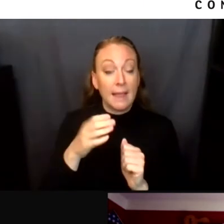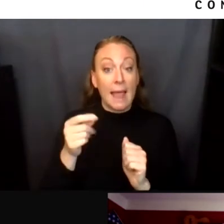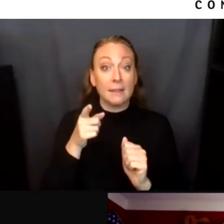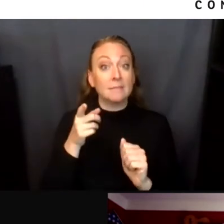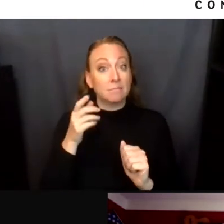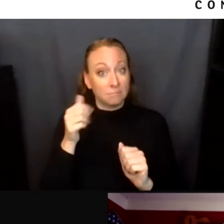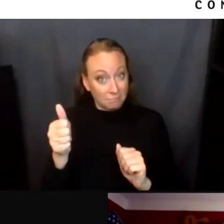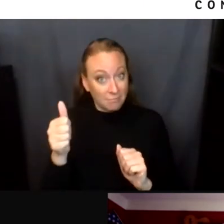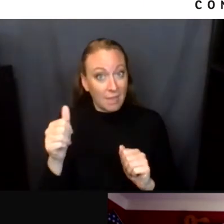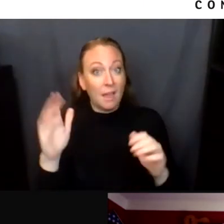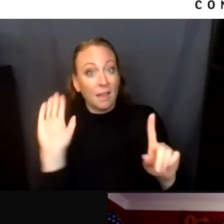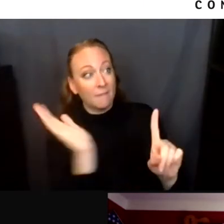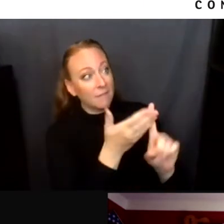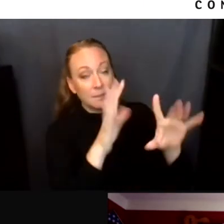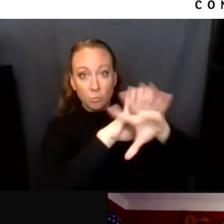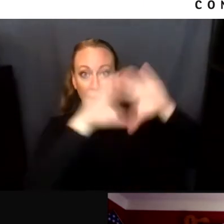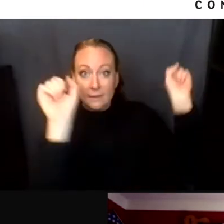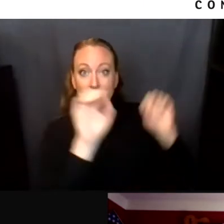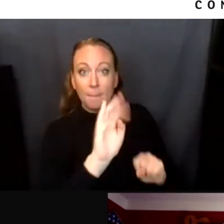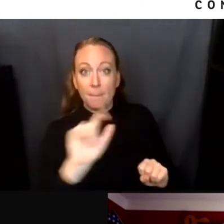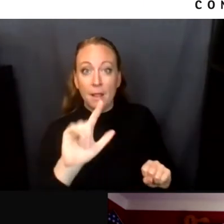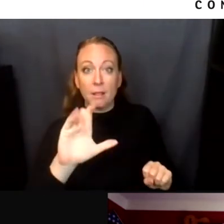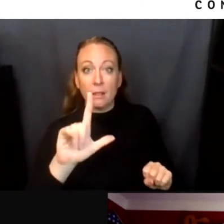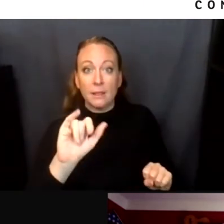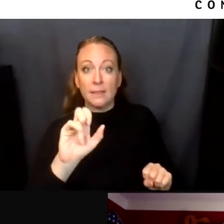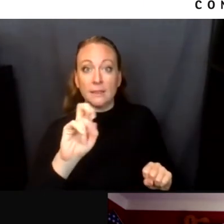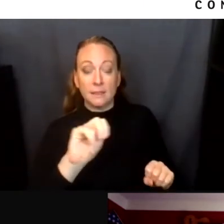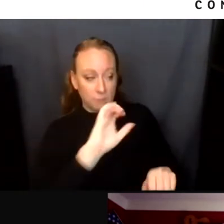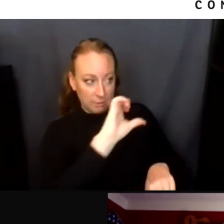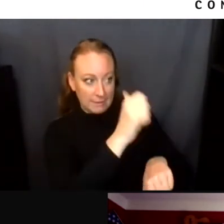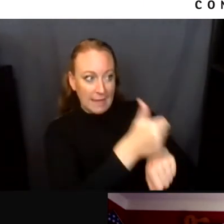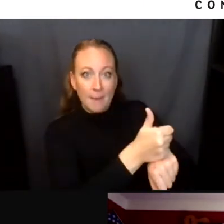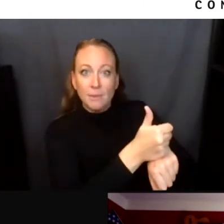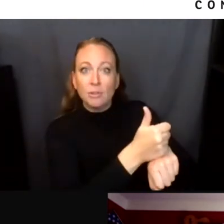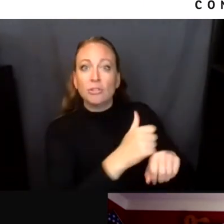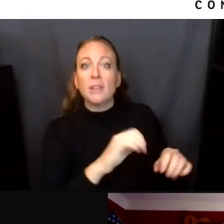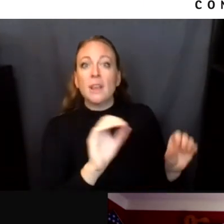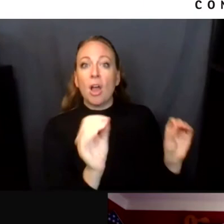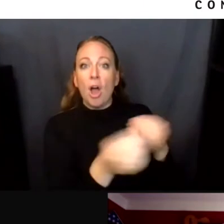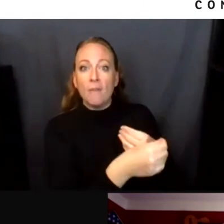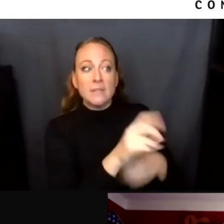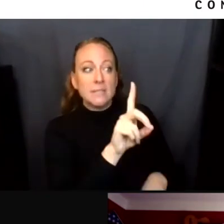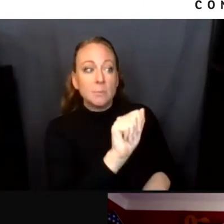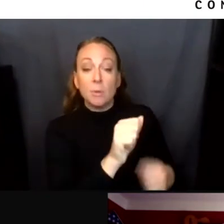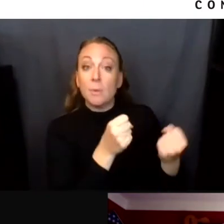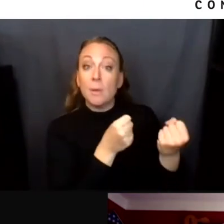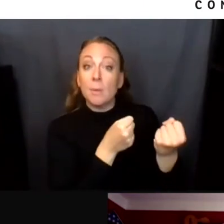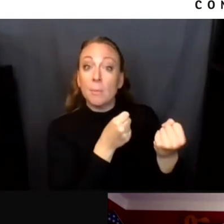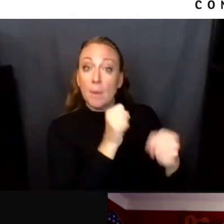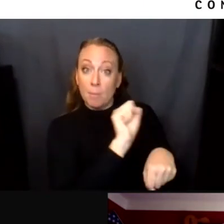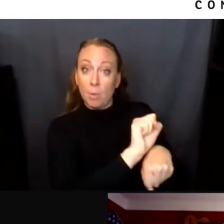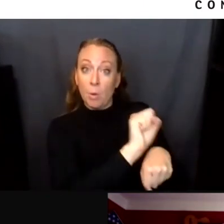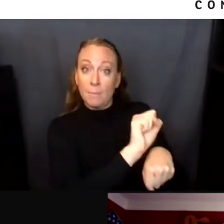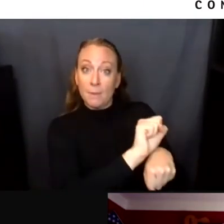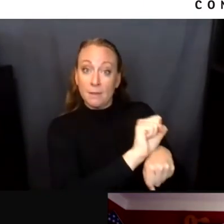to establish the office of Disability Employment Policy at the US Department of Labor.